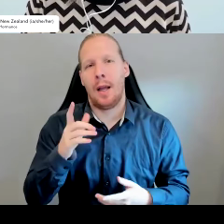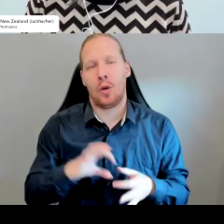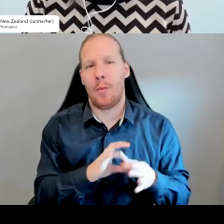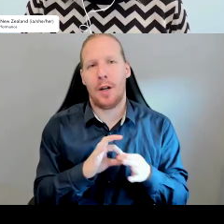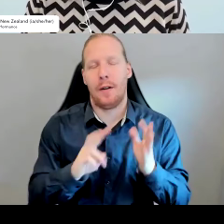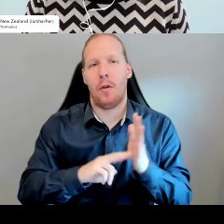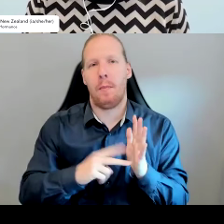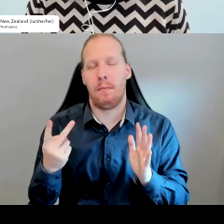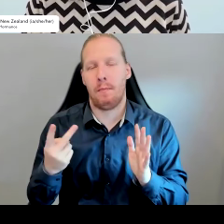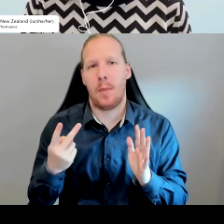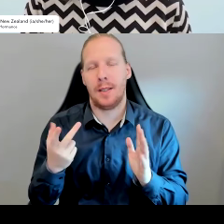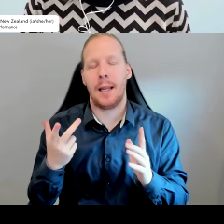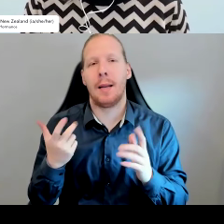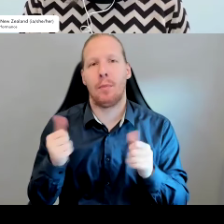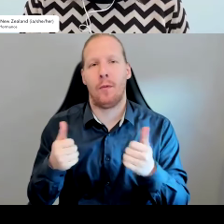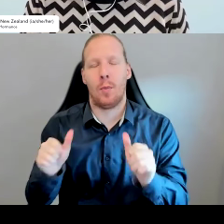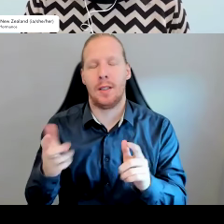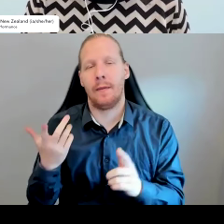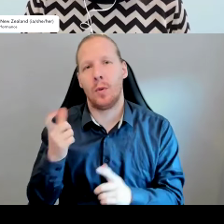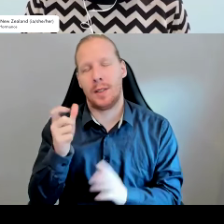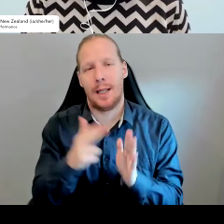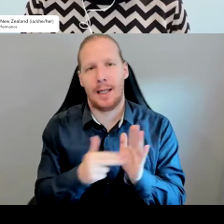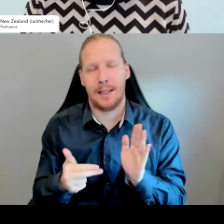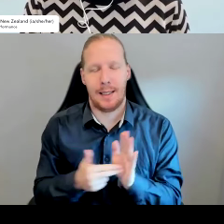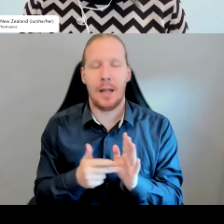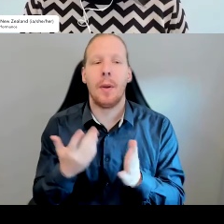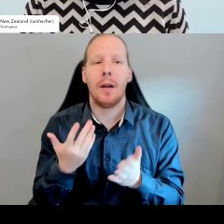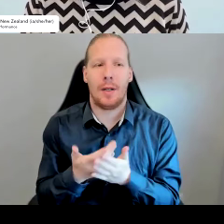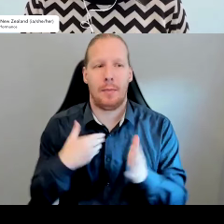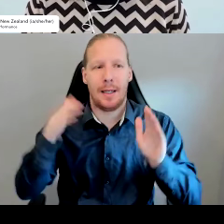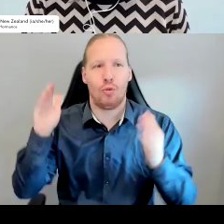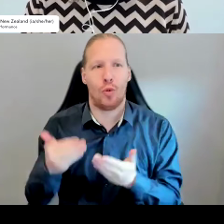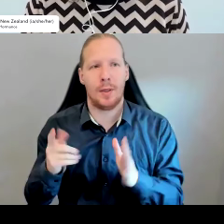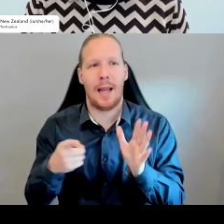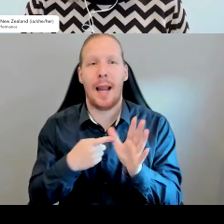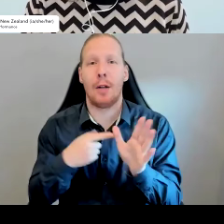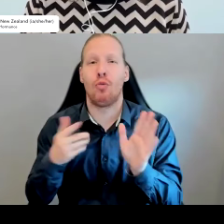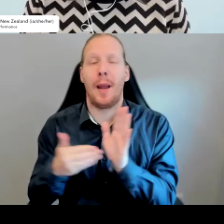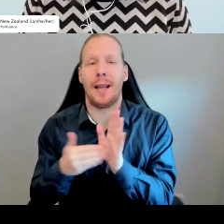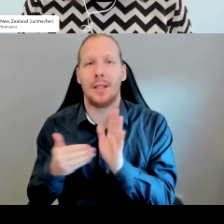pleasure to introduce Andrew McIntyre, director and co-founder of Morris Hargraves McIntyre.